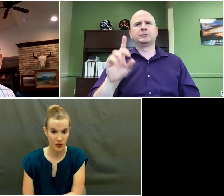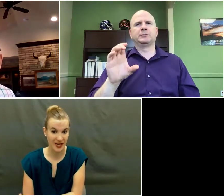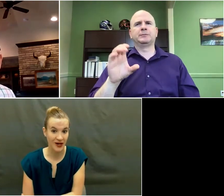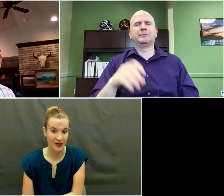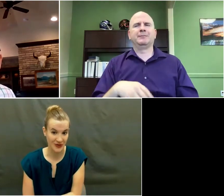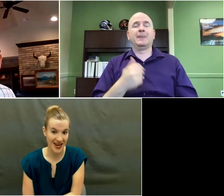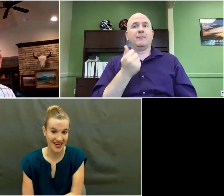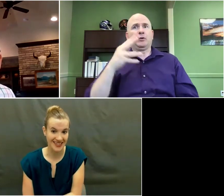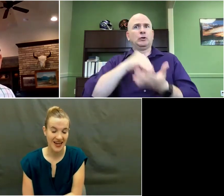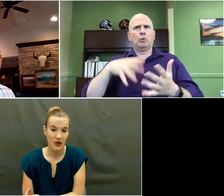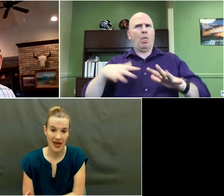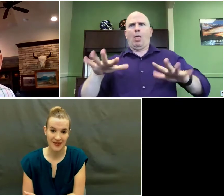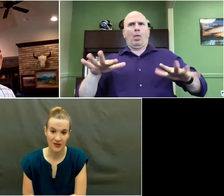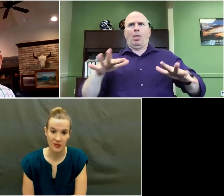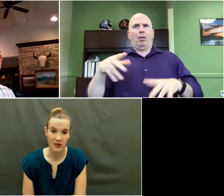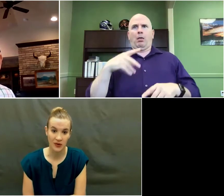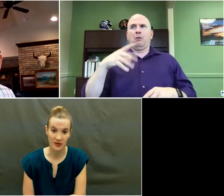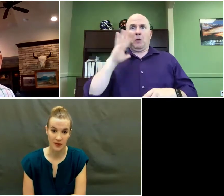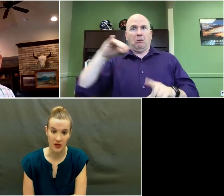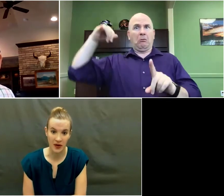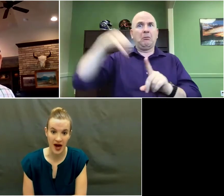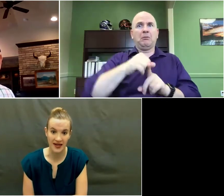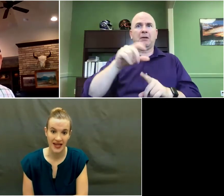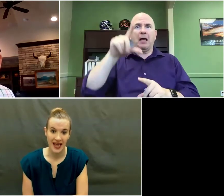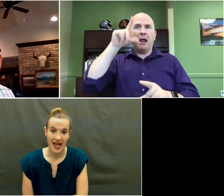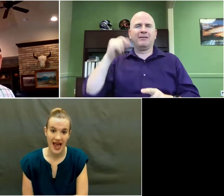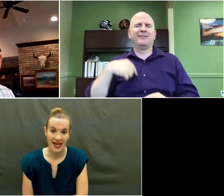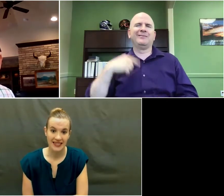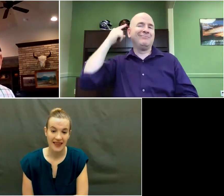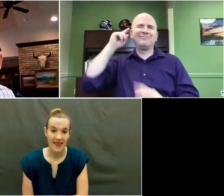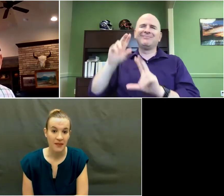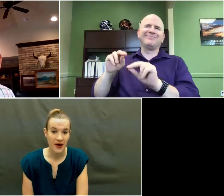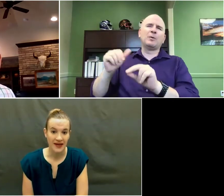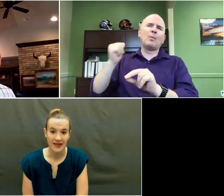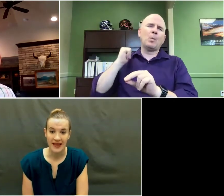could hear who signed who came into the room who told us what was going on. And at that point, that